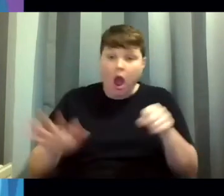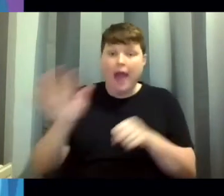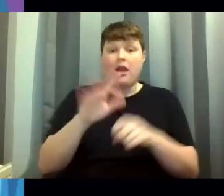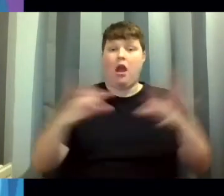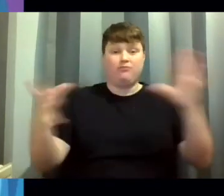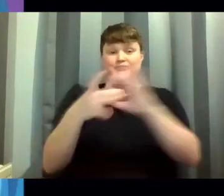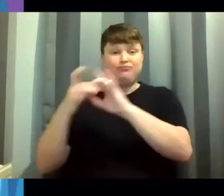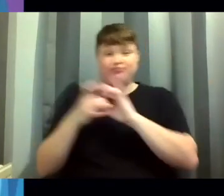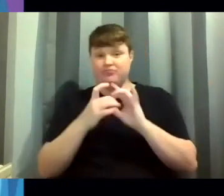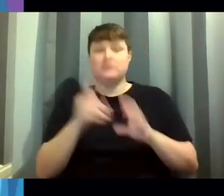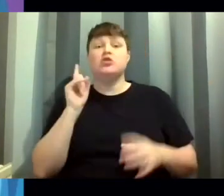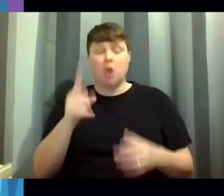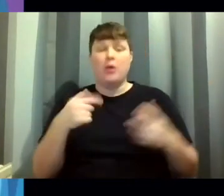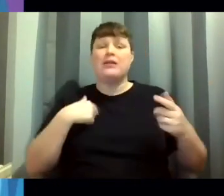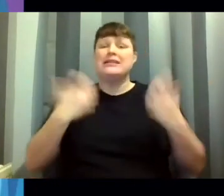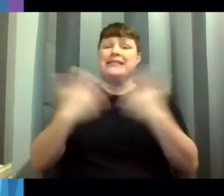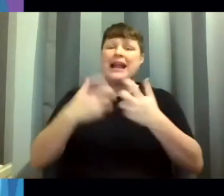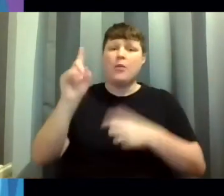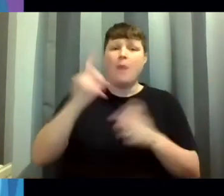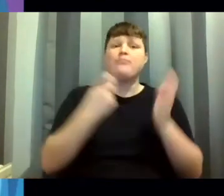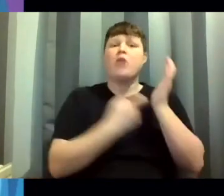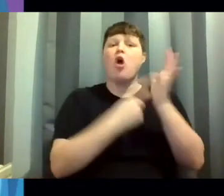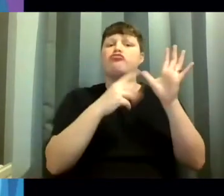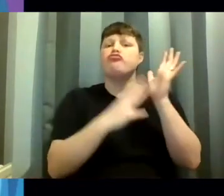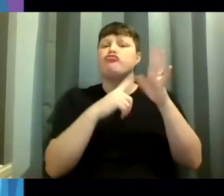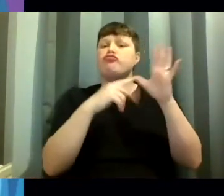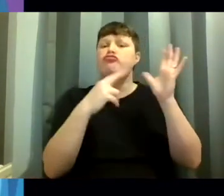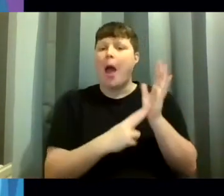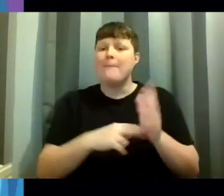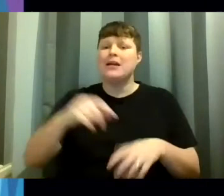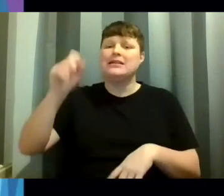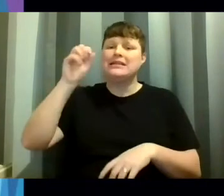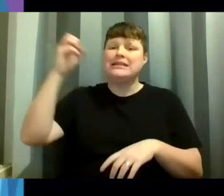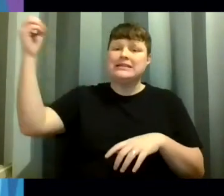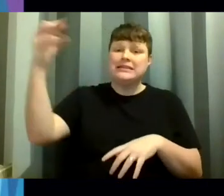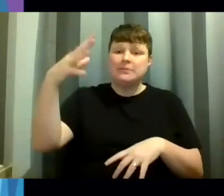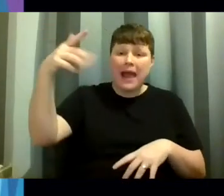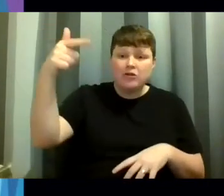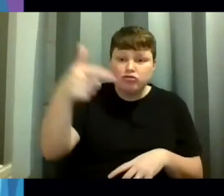The technique we use is called Raman spectroscopy and, while I'm not going to get into too much